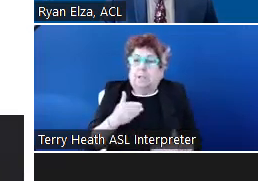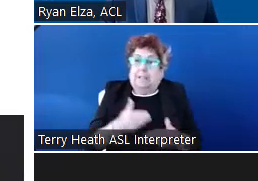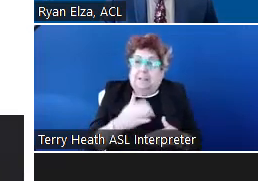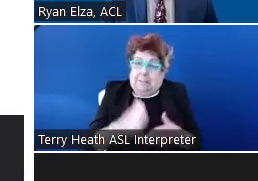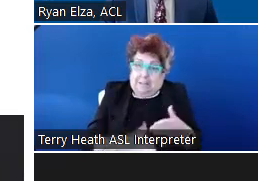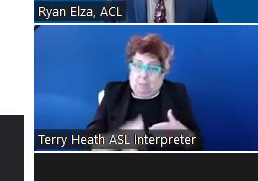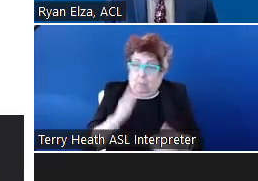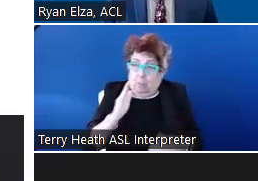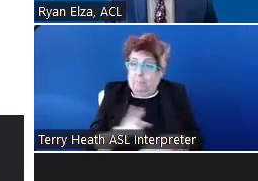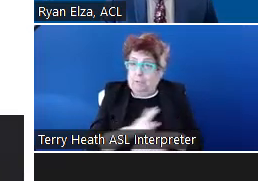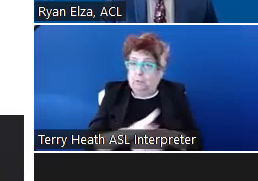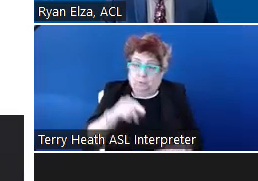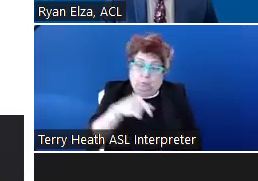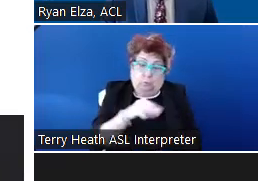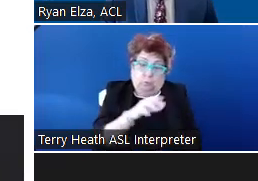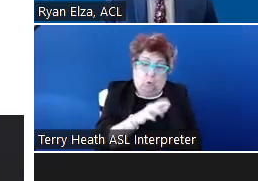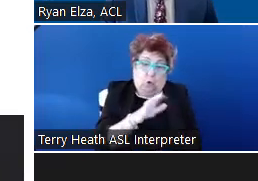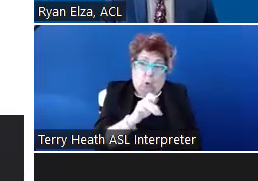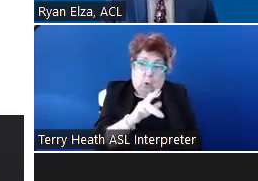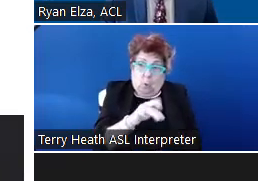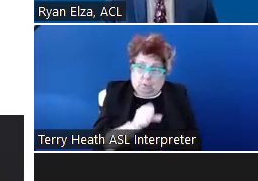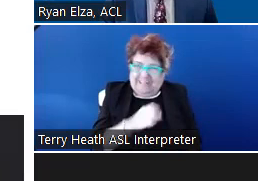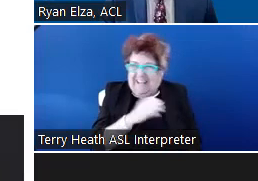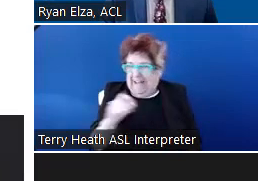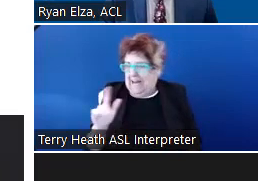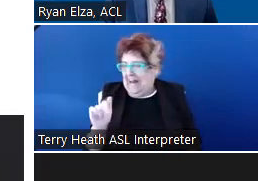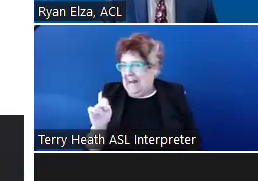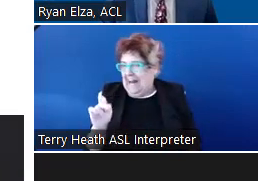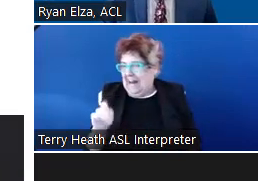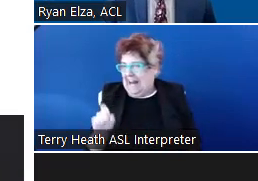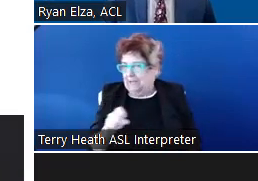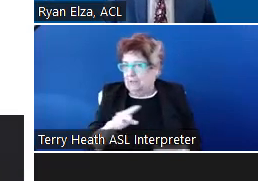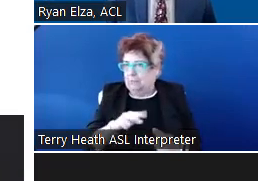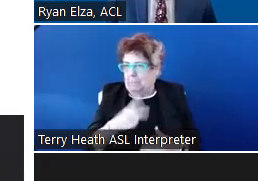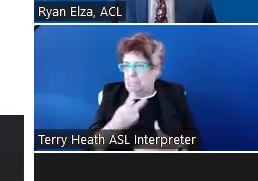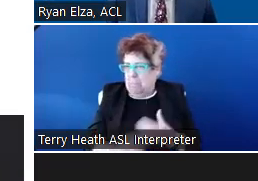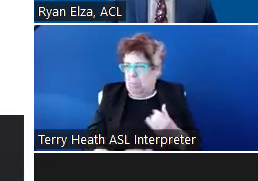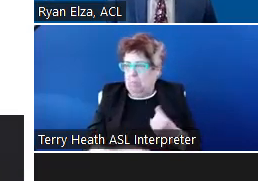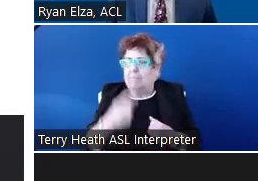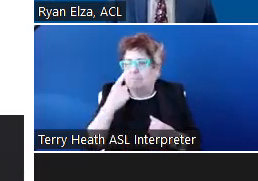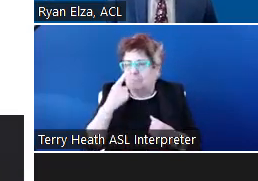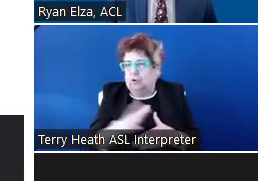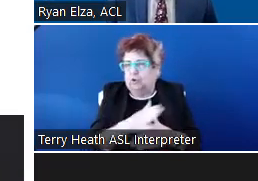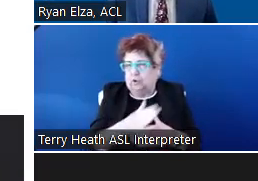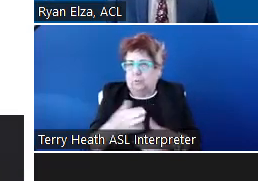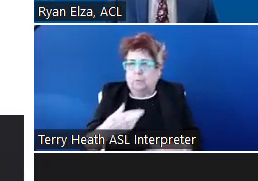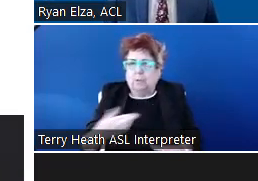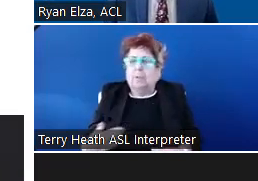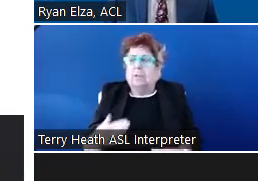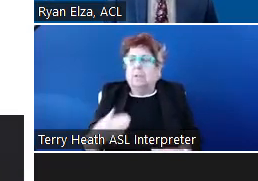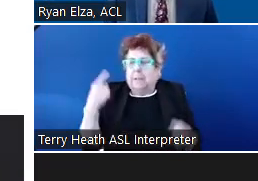and links in the chat to share some resources, so consider having your phone handy. After the webinar, we will email